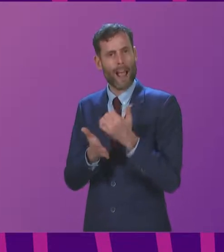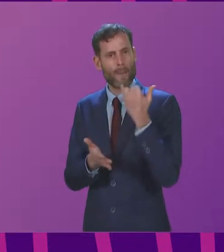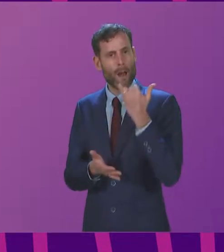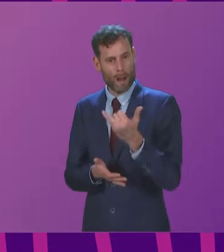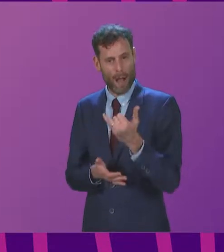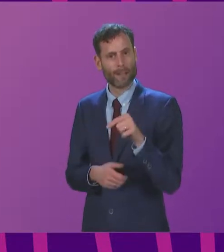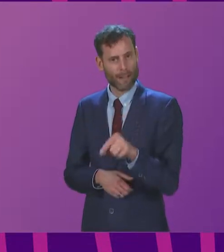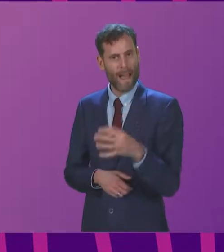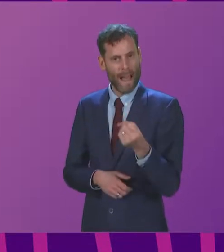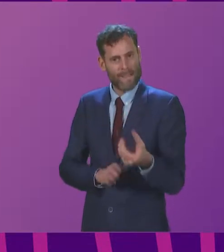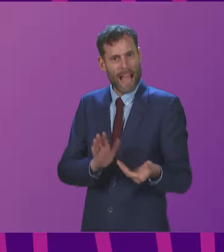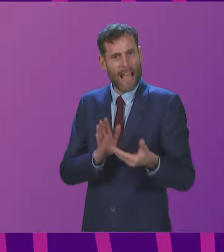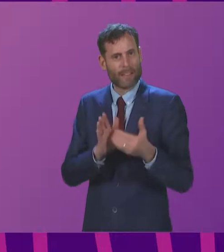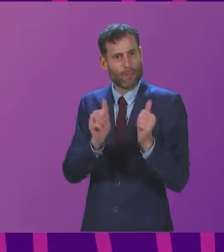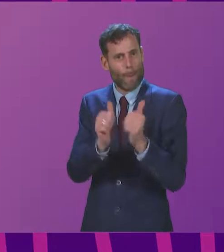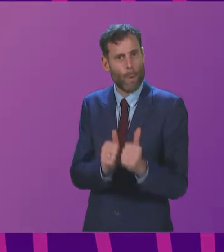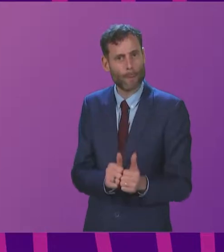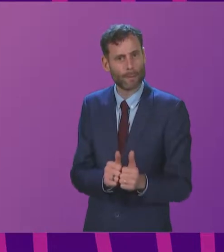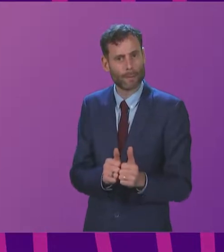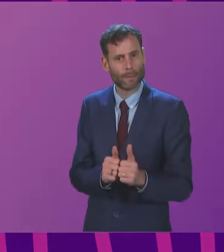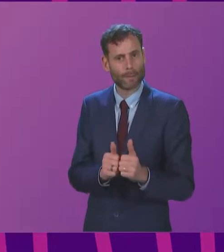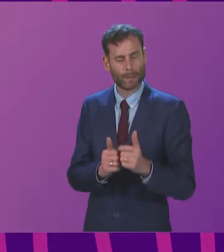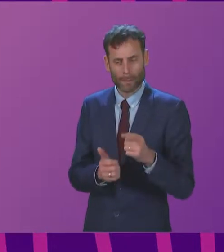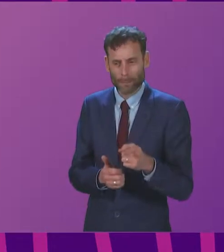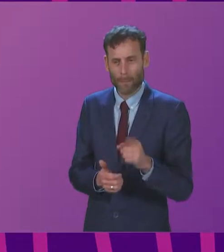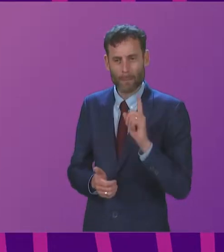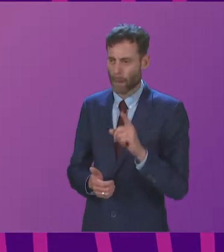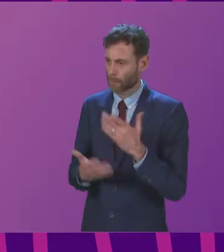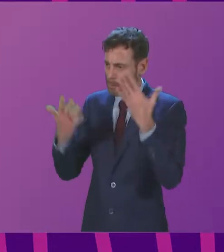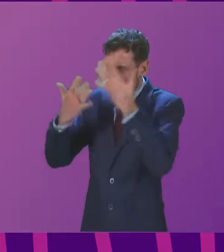national booking service, but it is not well publicised for vaccination booking purposes.